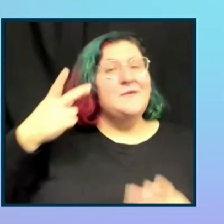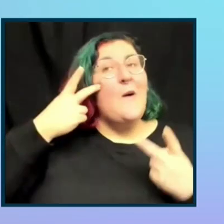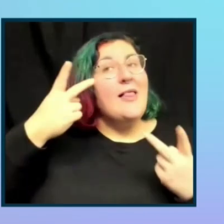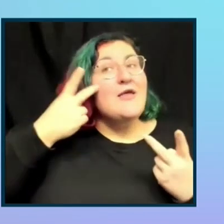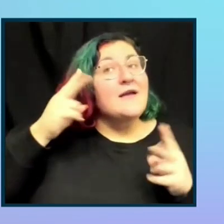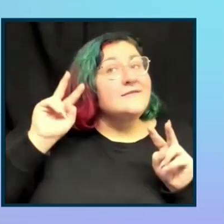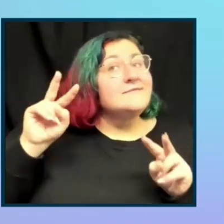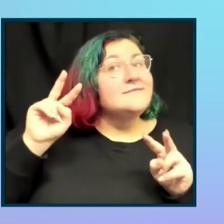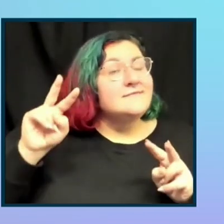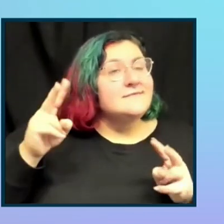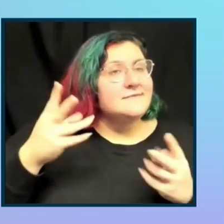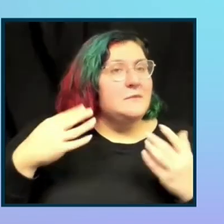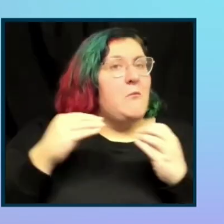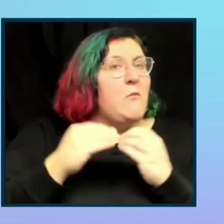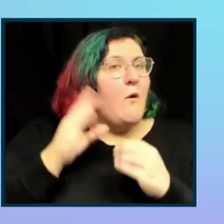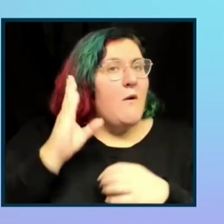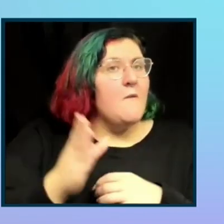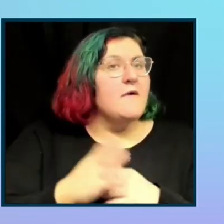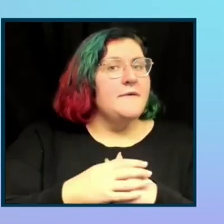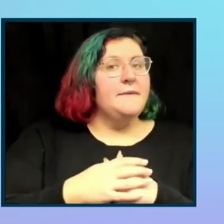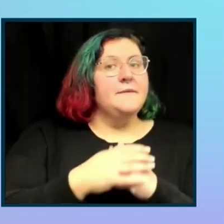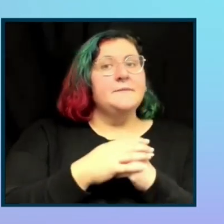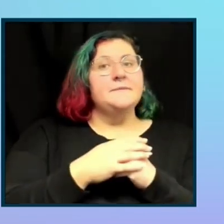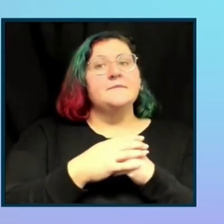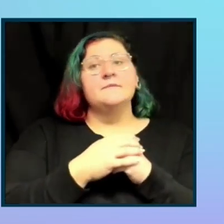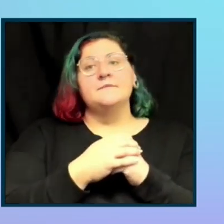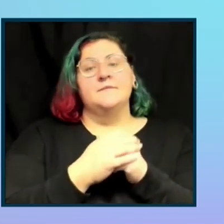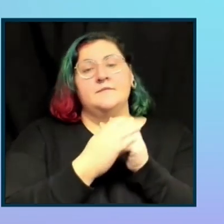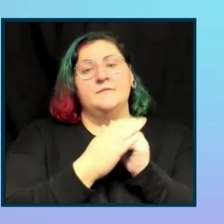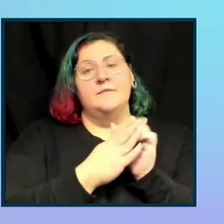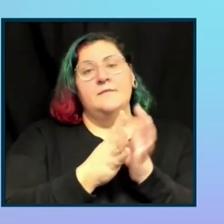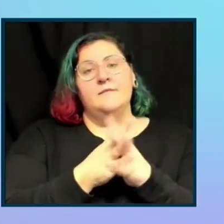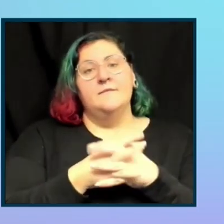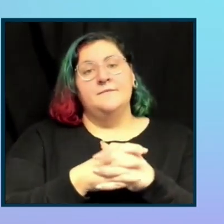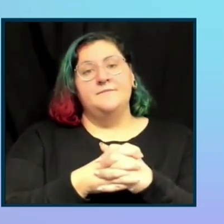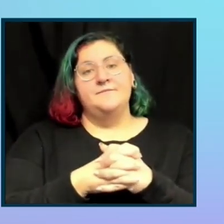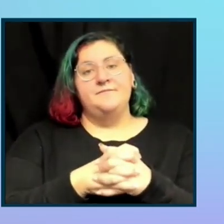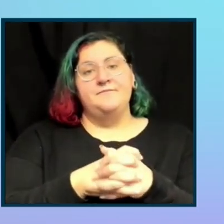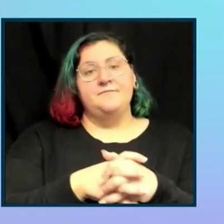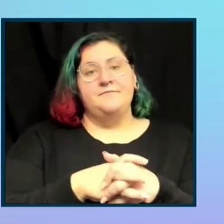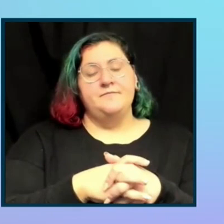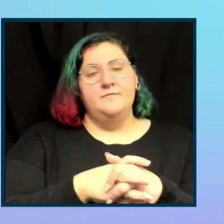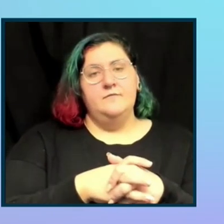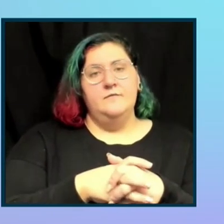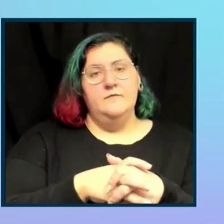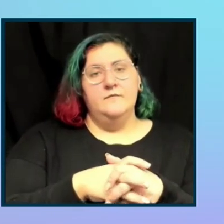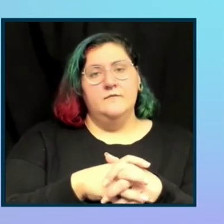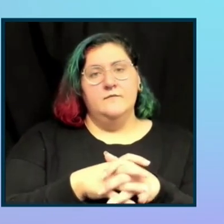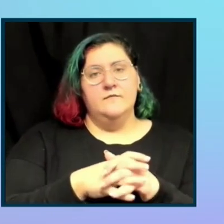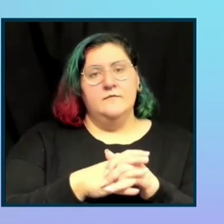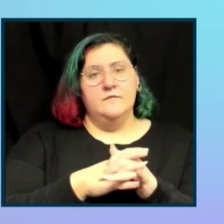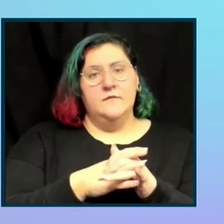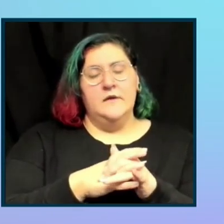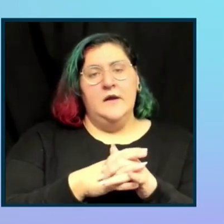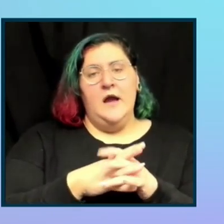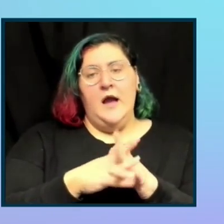Very cool. Okay. (audio distorts) All thoughts because we have so many good questions